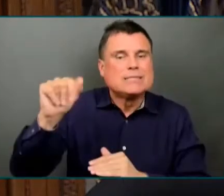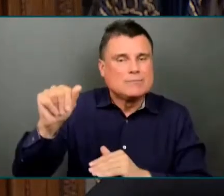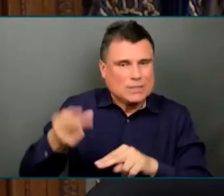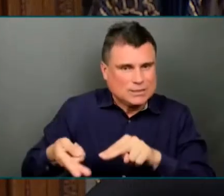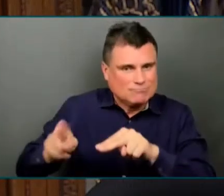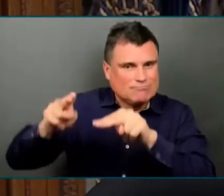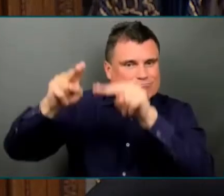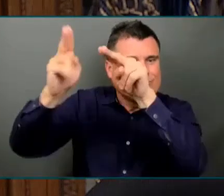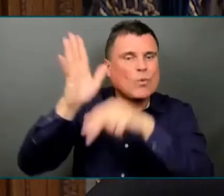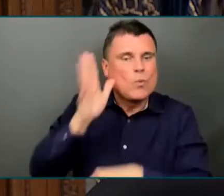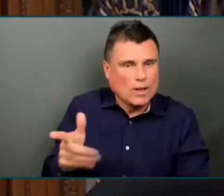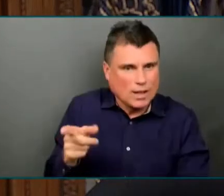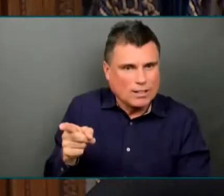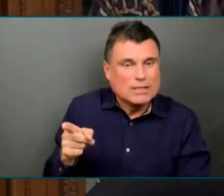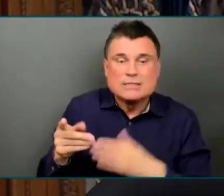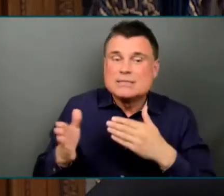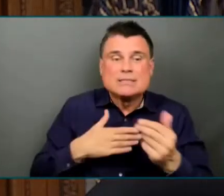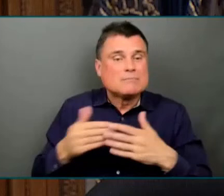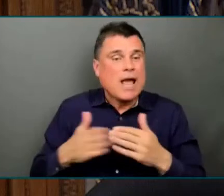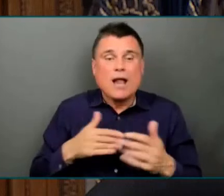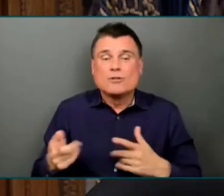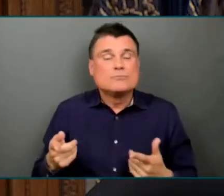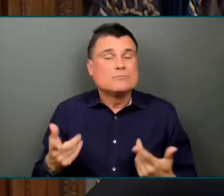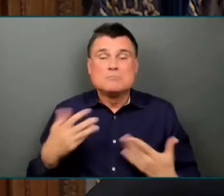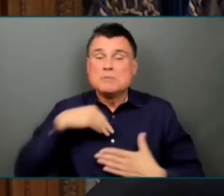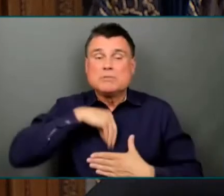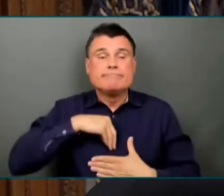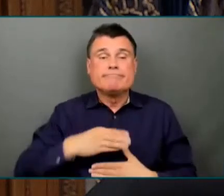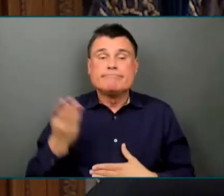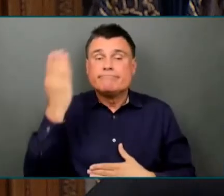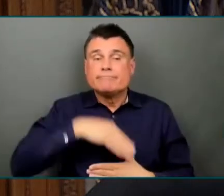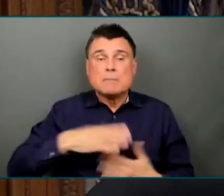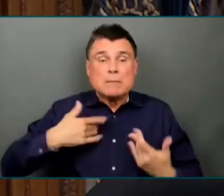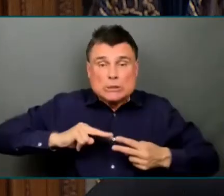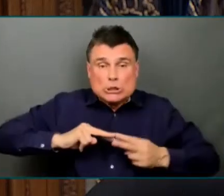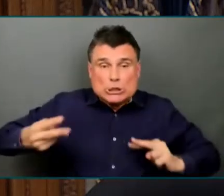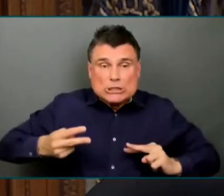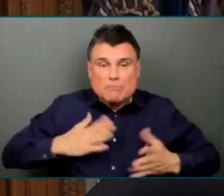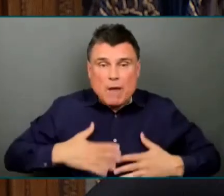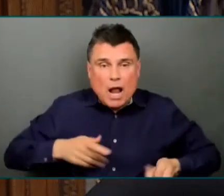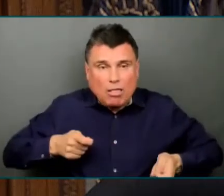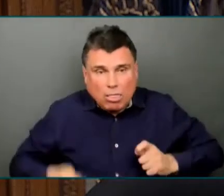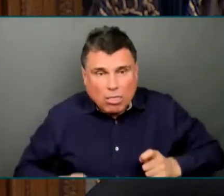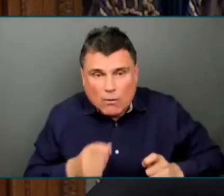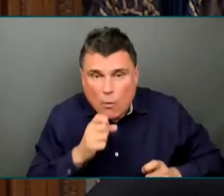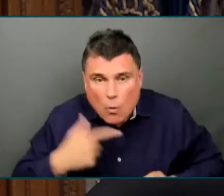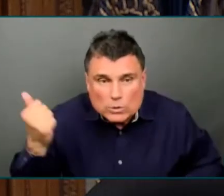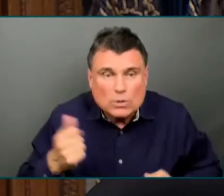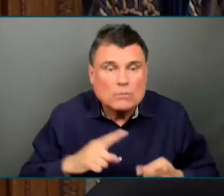will find themselves living with a disability. Like I’ve mentioned, I’m supported by an amazing